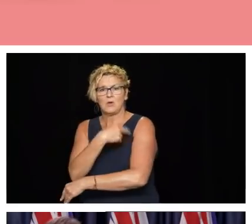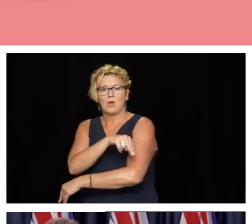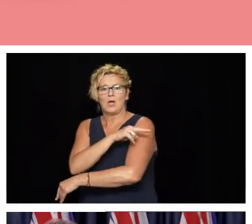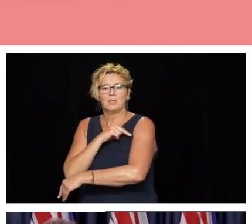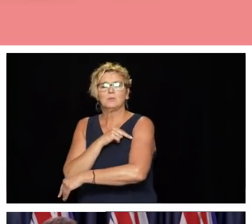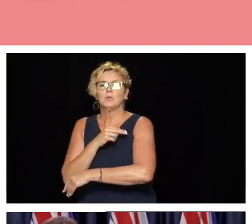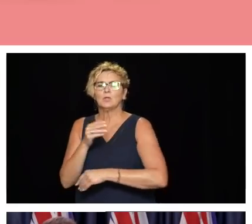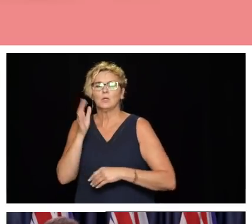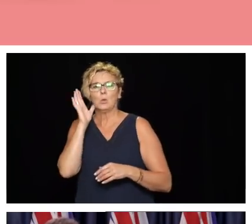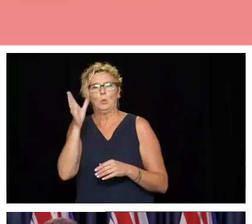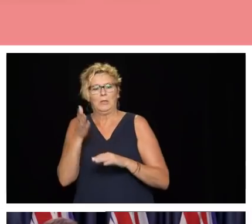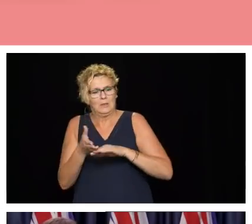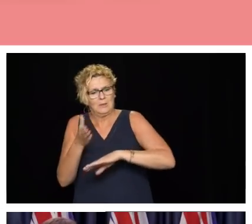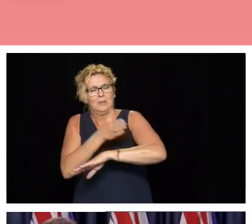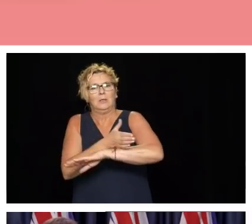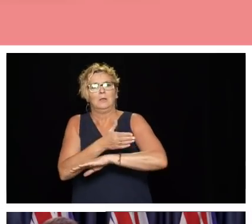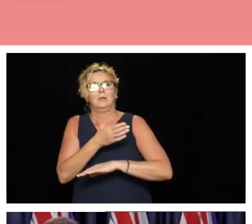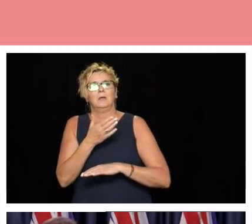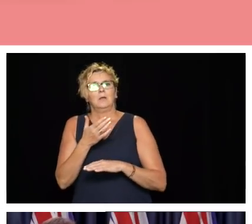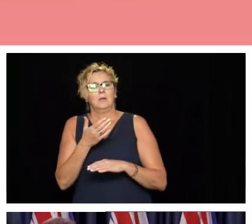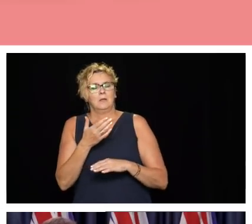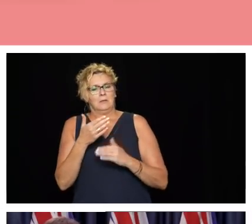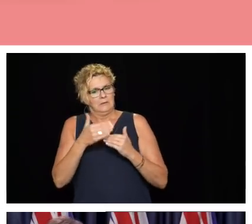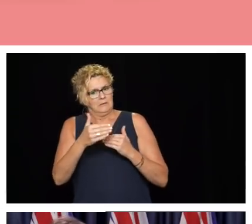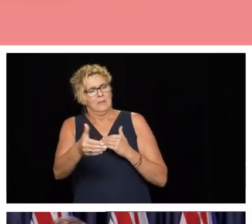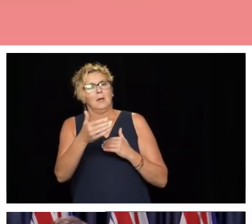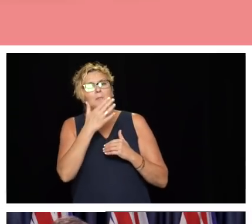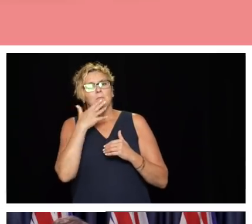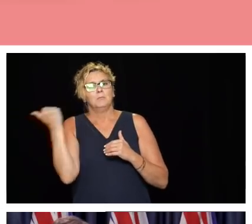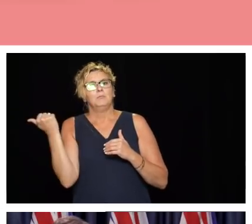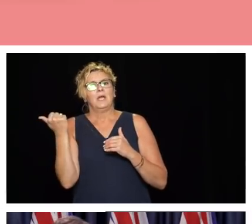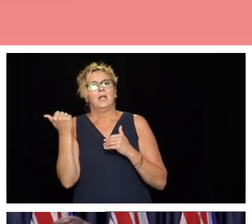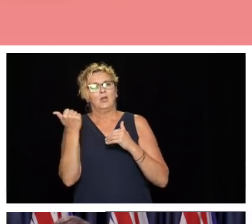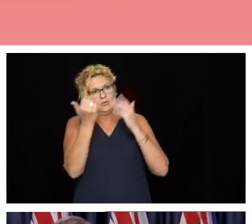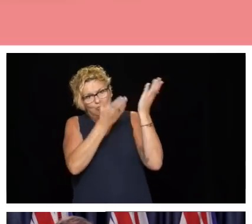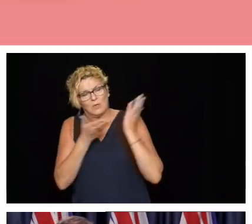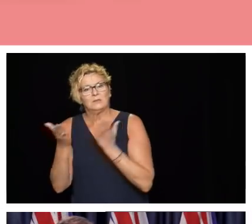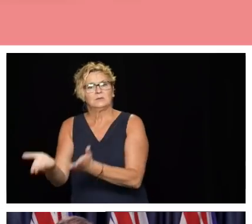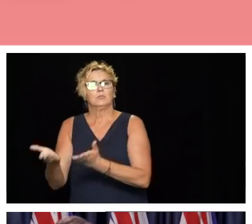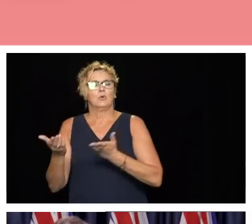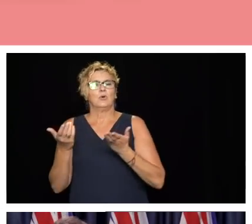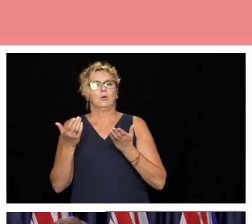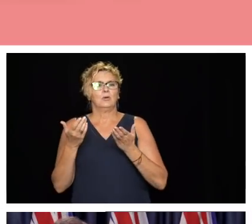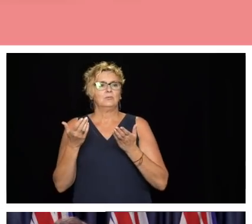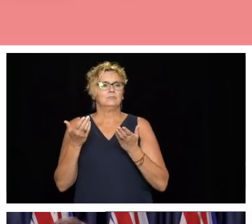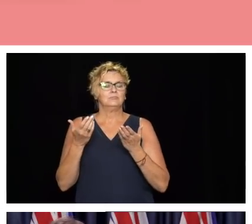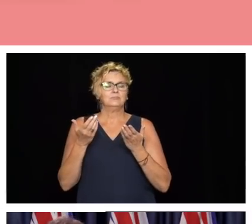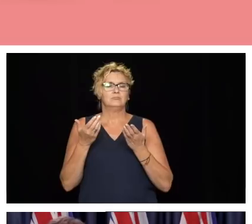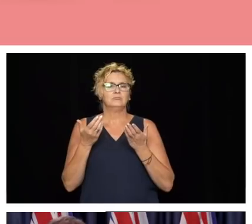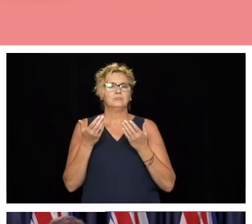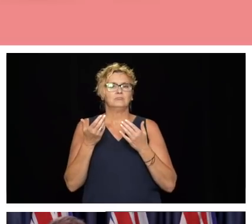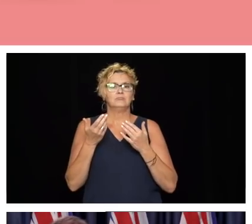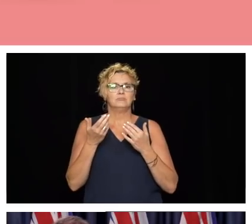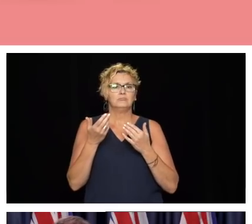on April 20 and continues to be put in place across communities to deal with transmission if it occurs in rural areas